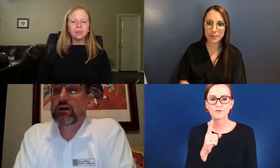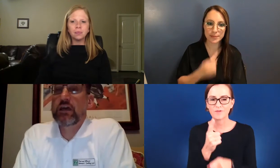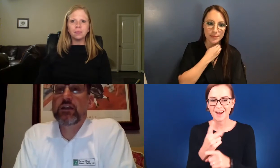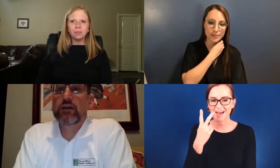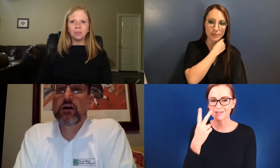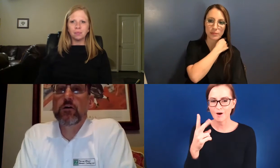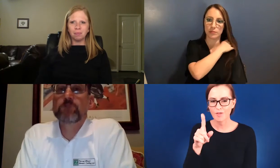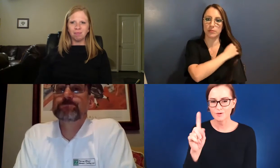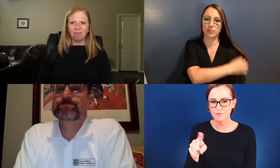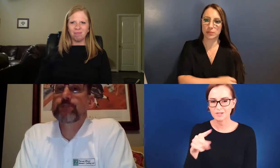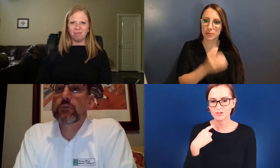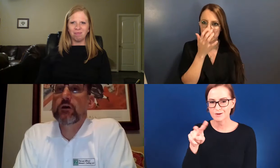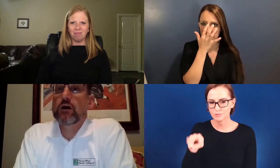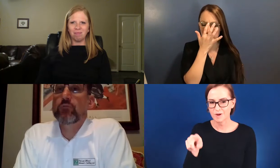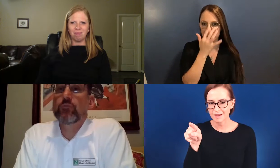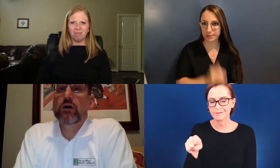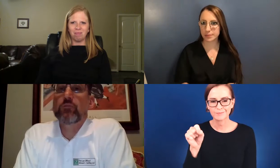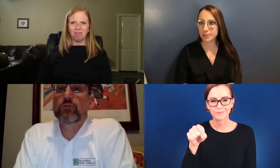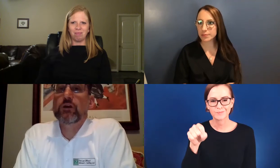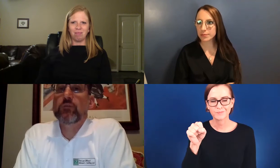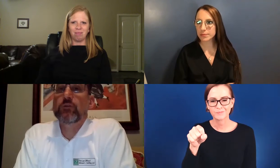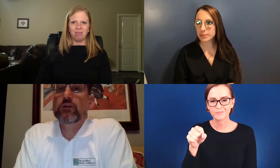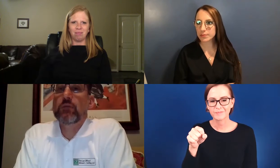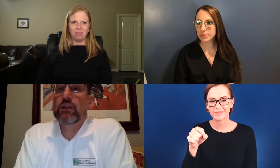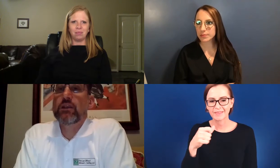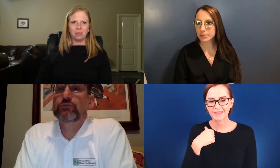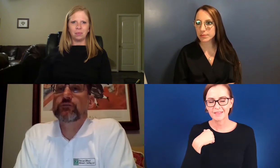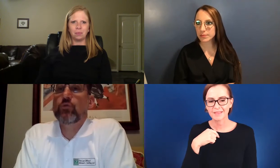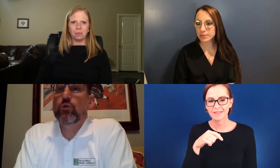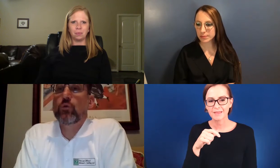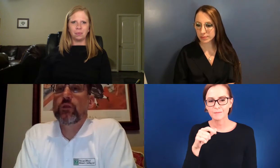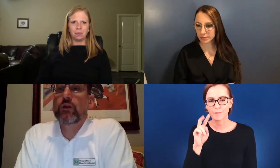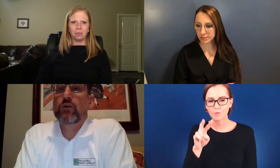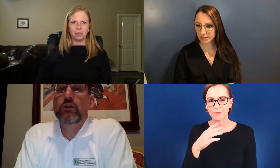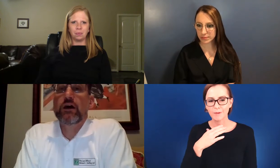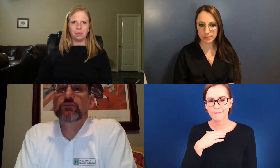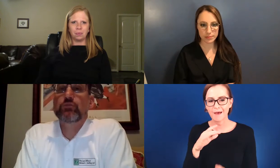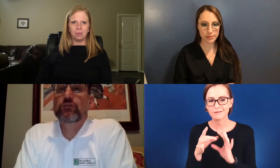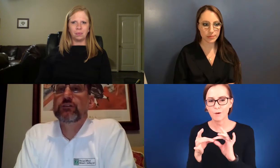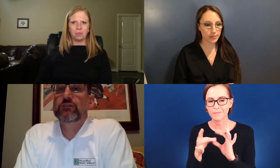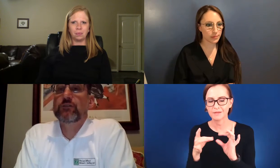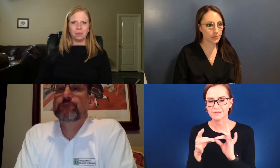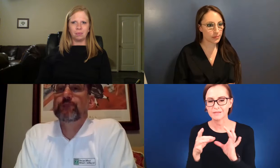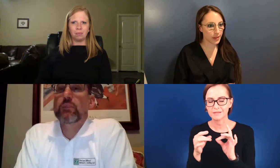and I'm looking at my notes for the one that you had asked previously.